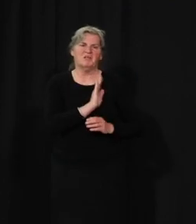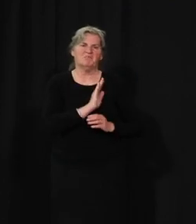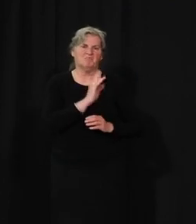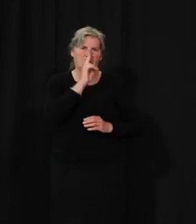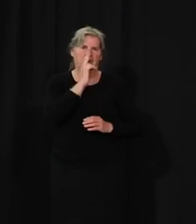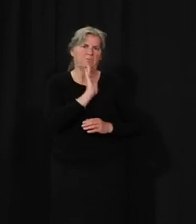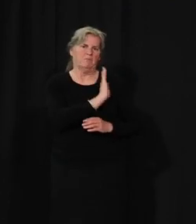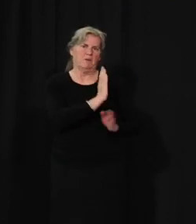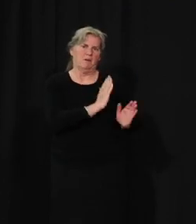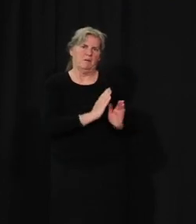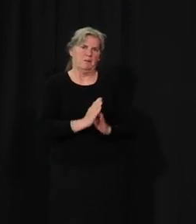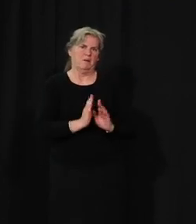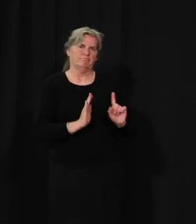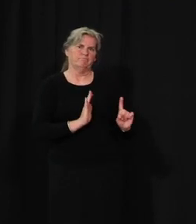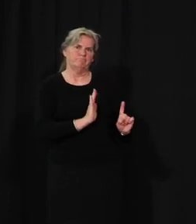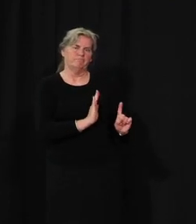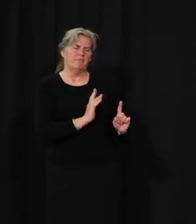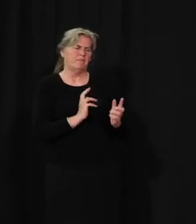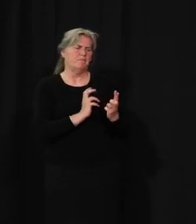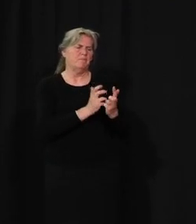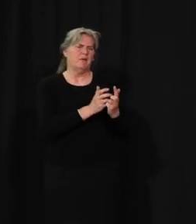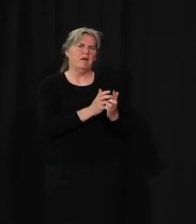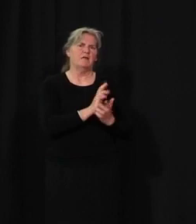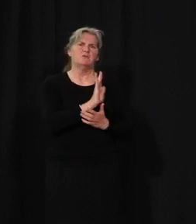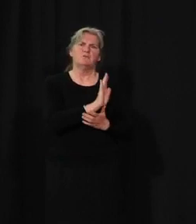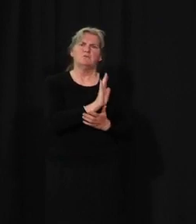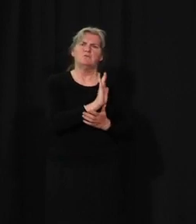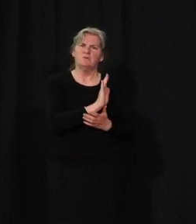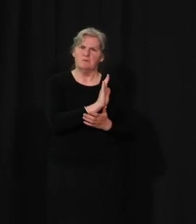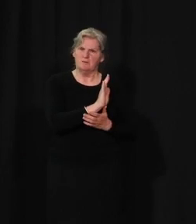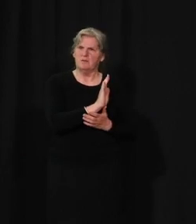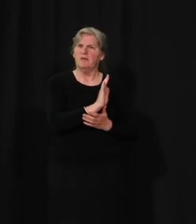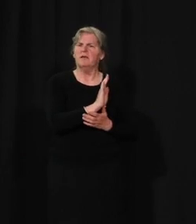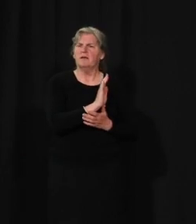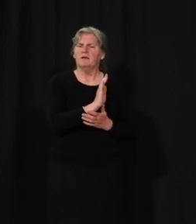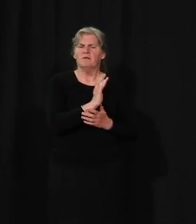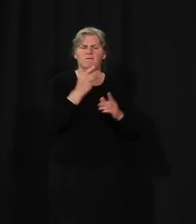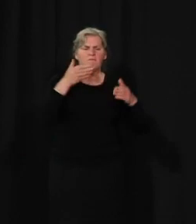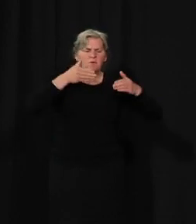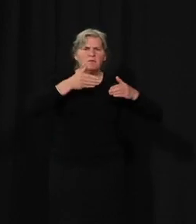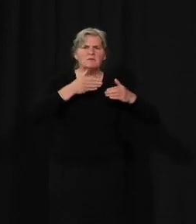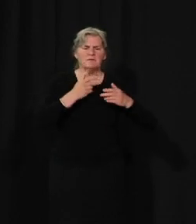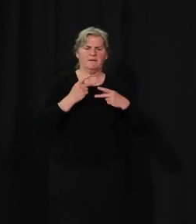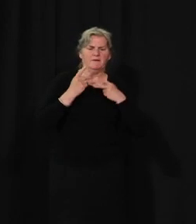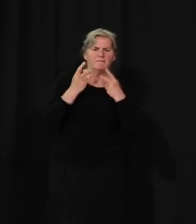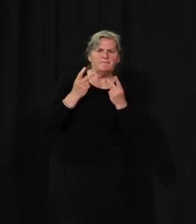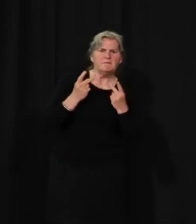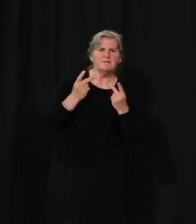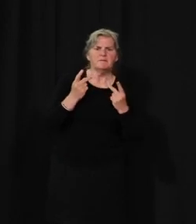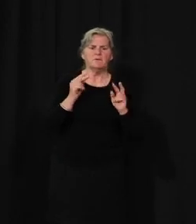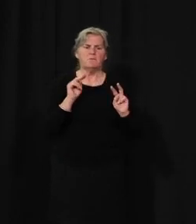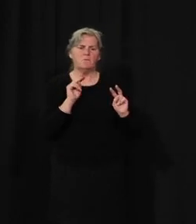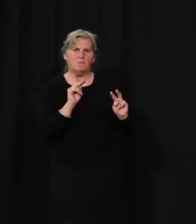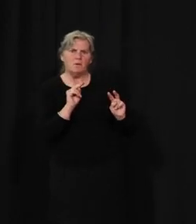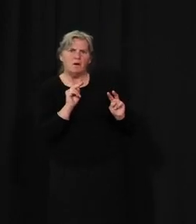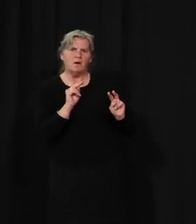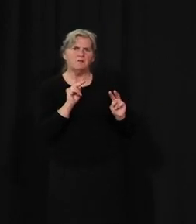So it is really designed to be a staged return to visiting, lookg for successes, looking for learnings already.